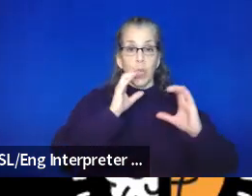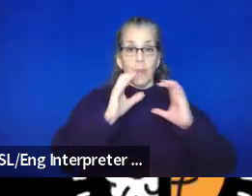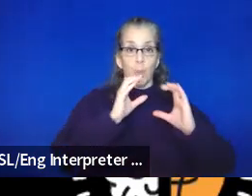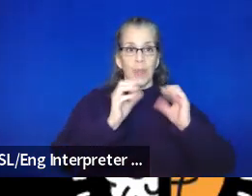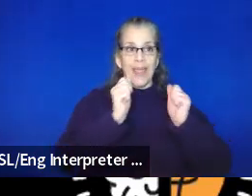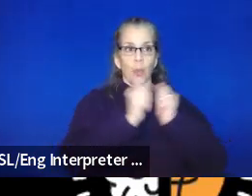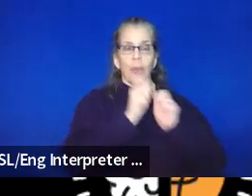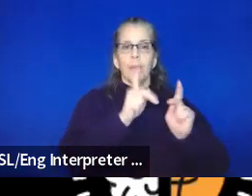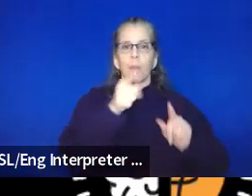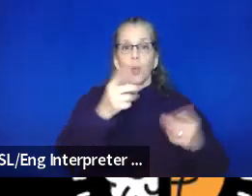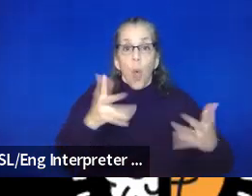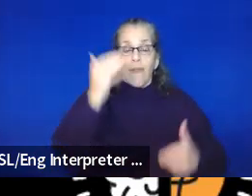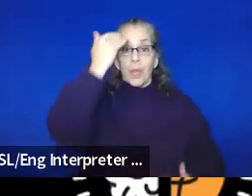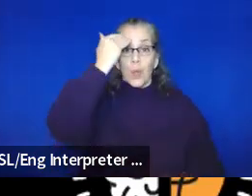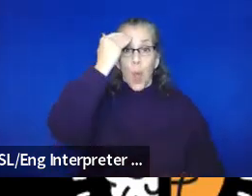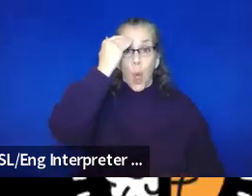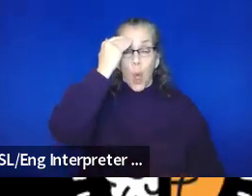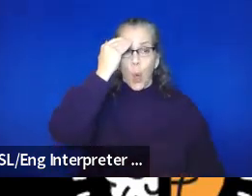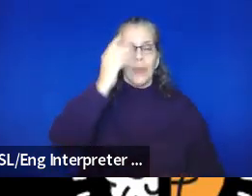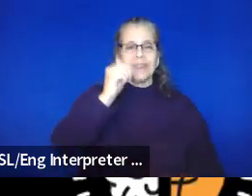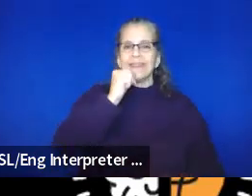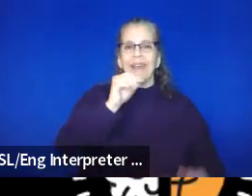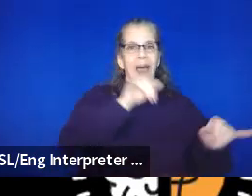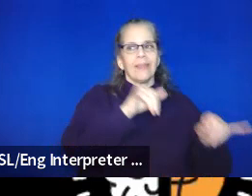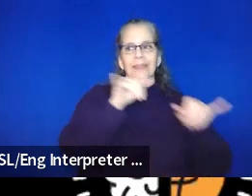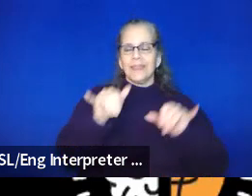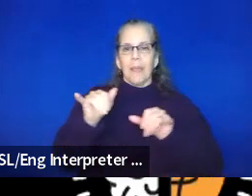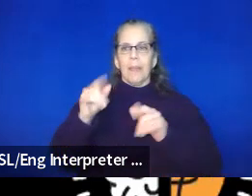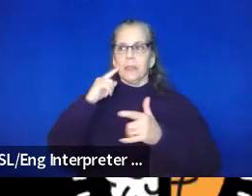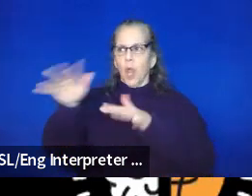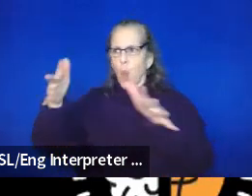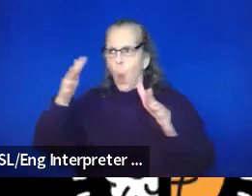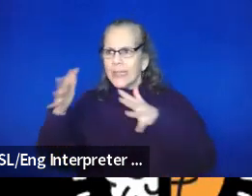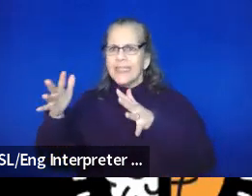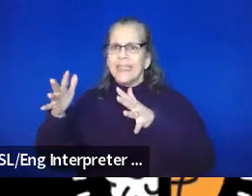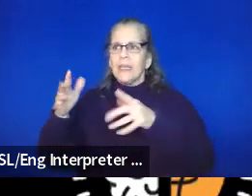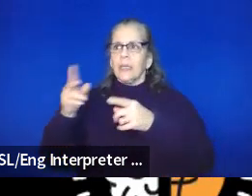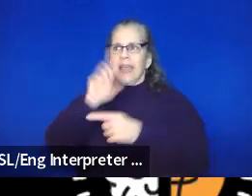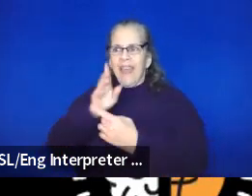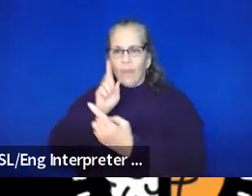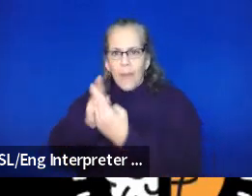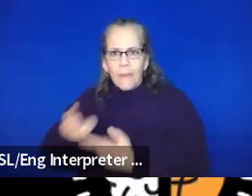be the same as in noise or stressful situations. People tend to tamp down their voice and body